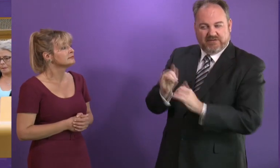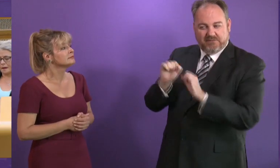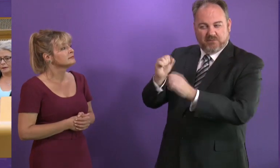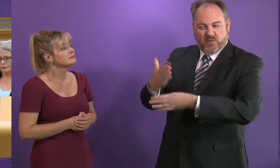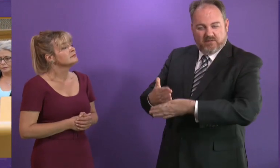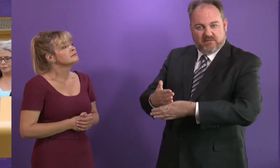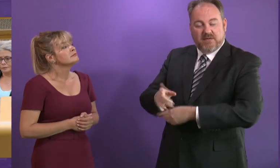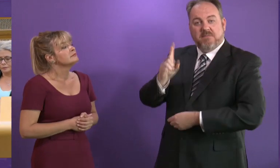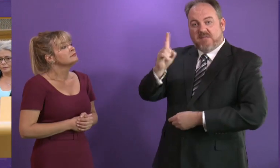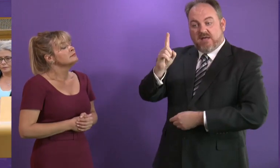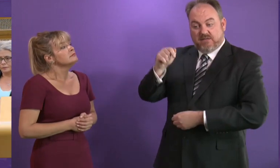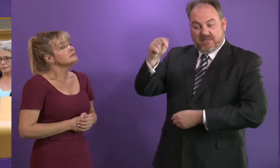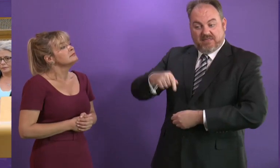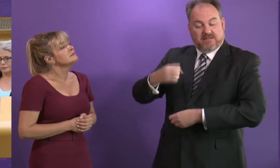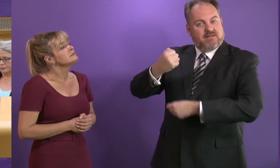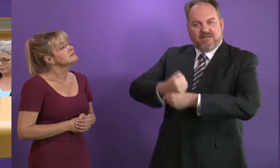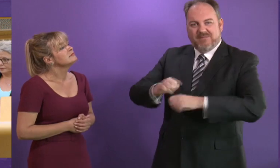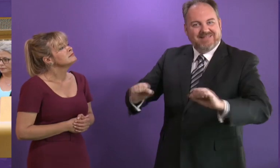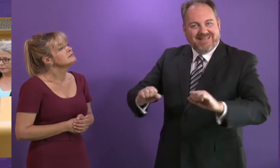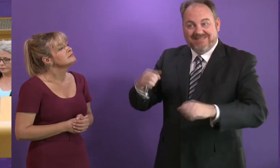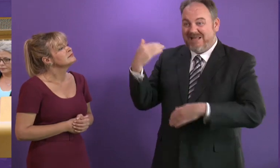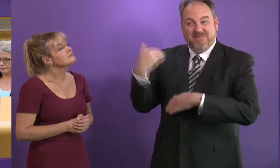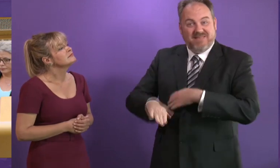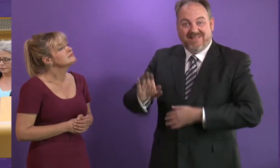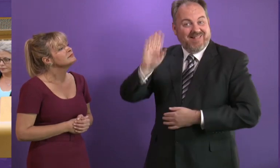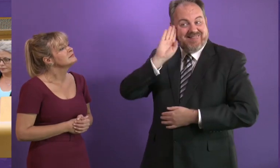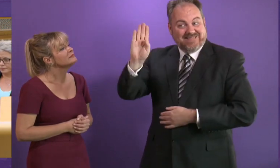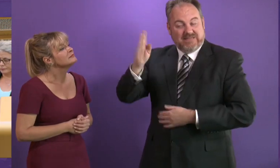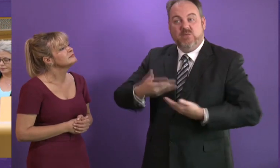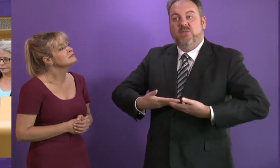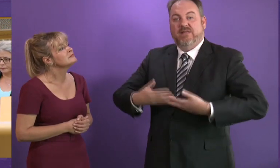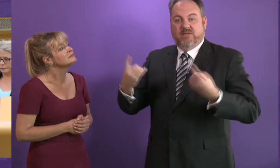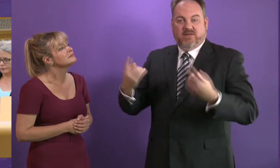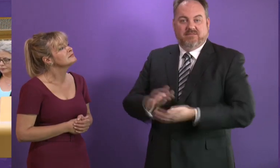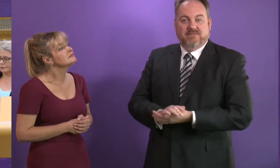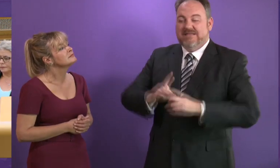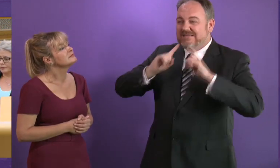been doing is listening. Everybody—from teachers to social workers and, most crucially